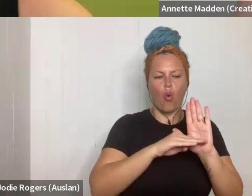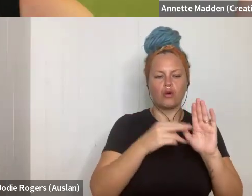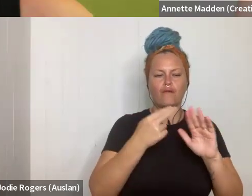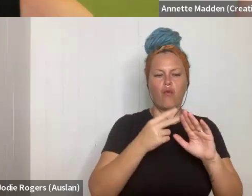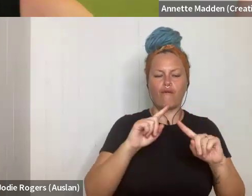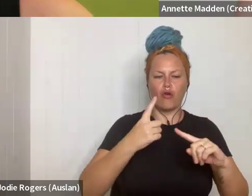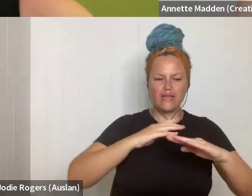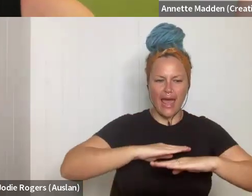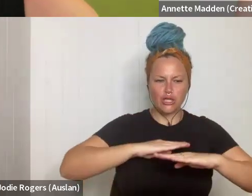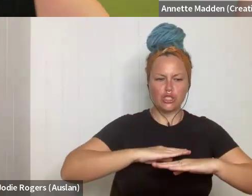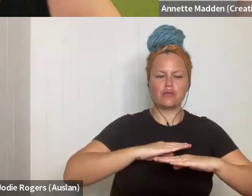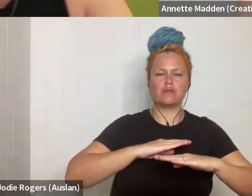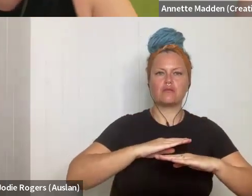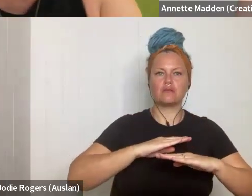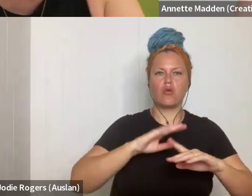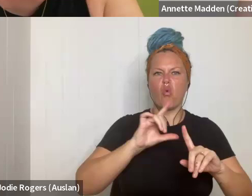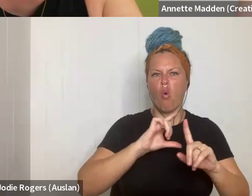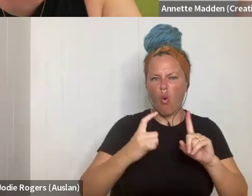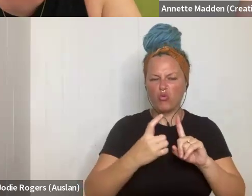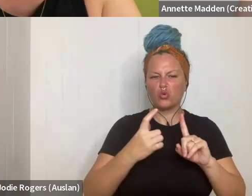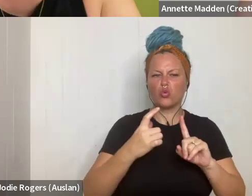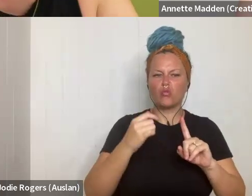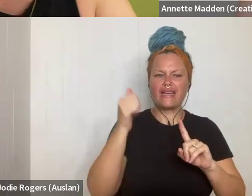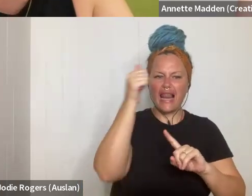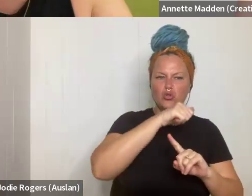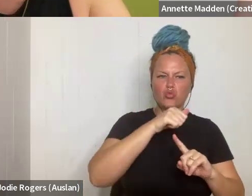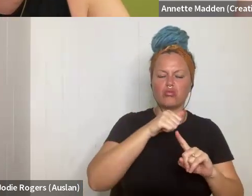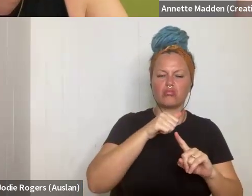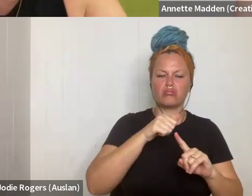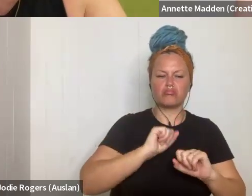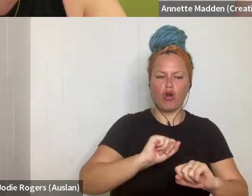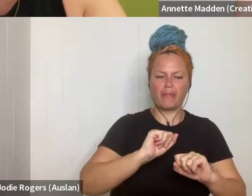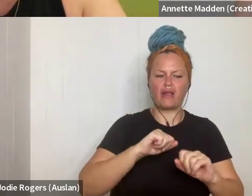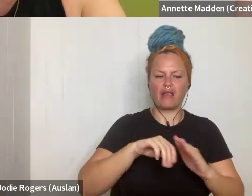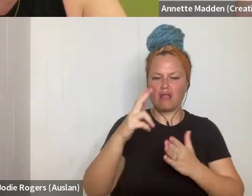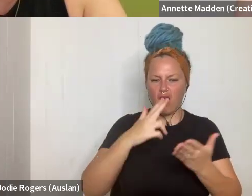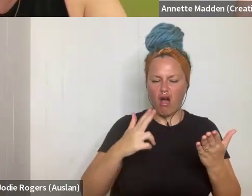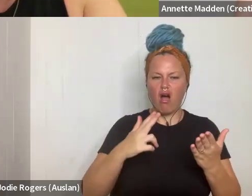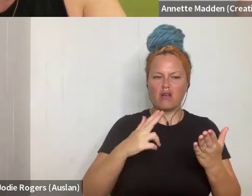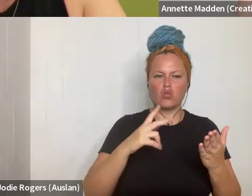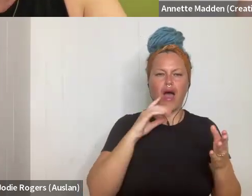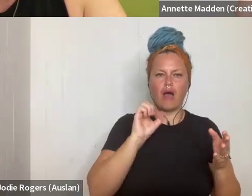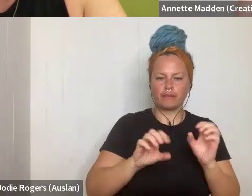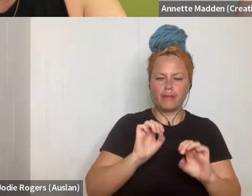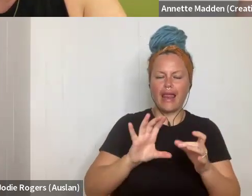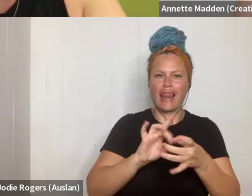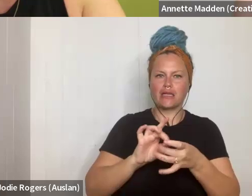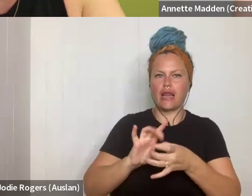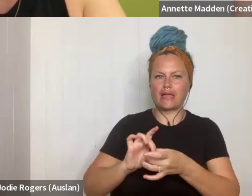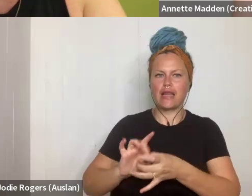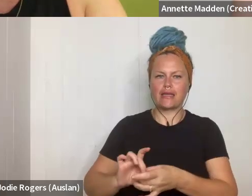in . Protocols for First Nations,